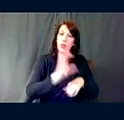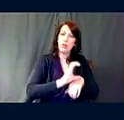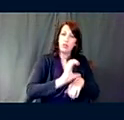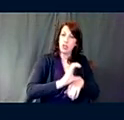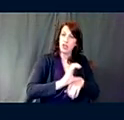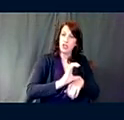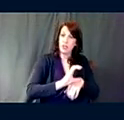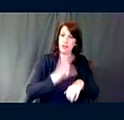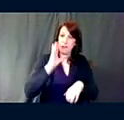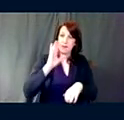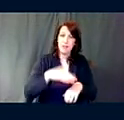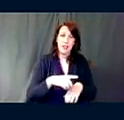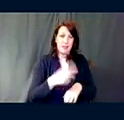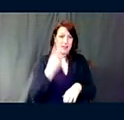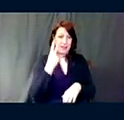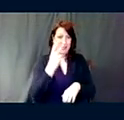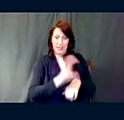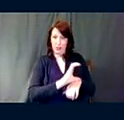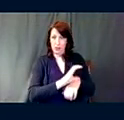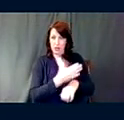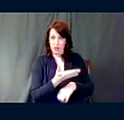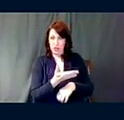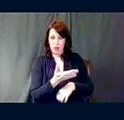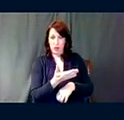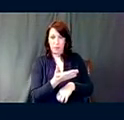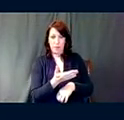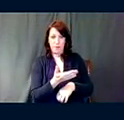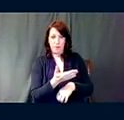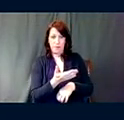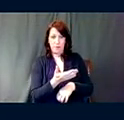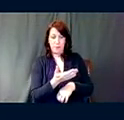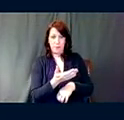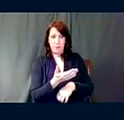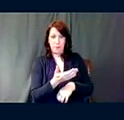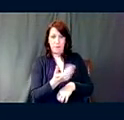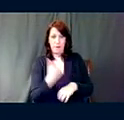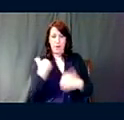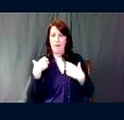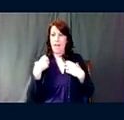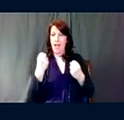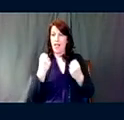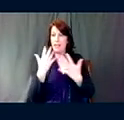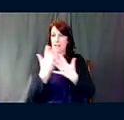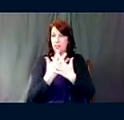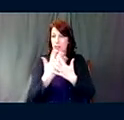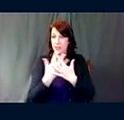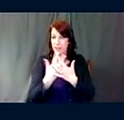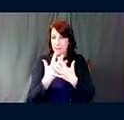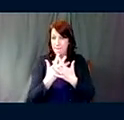RECRUITMENT THROUGH CHURCHES, AS I'VE MENTIONED, AND YOU'LL SEE THIS CHURCH, WE HAVE A HEALTH SCREENING.